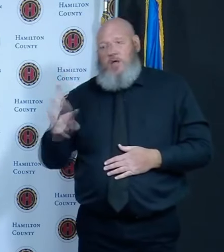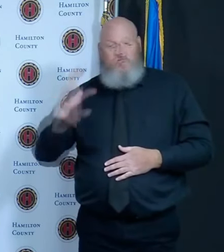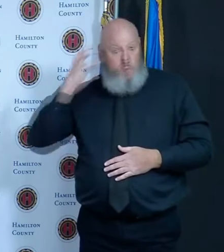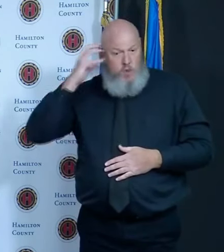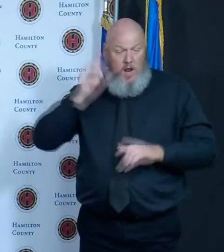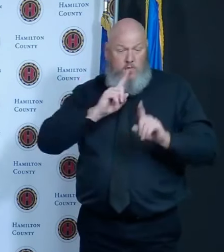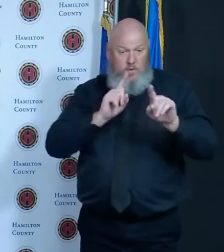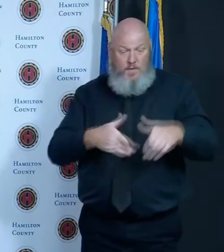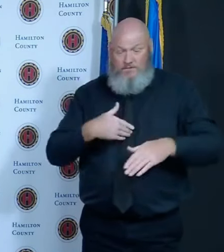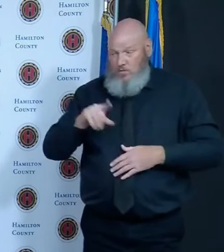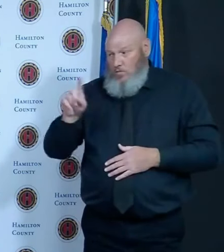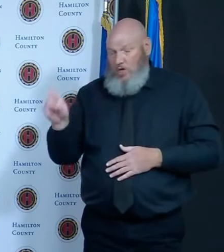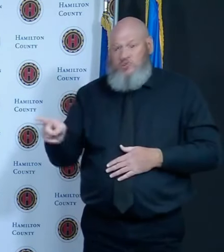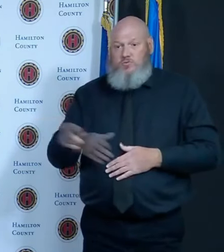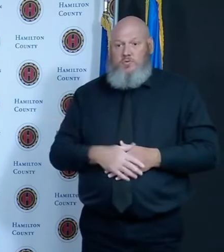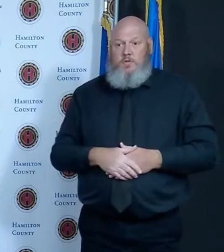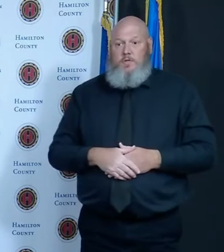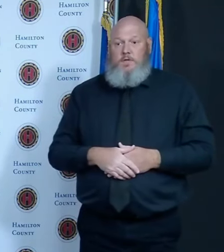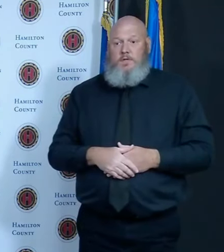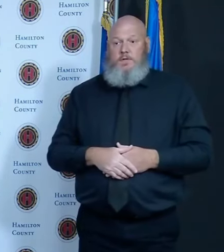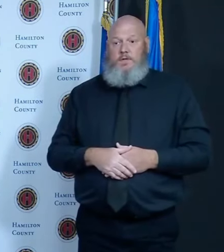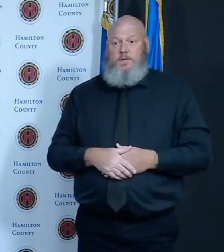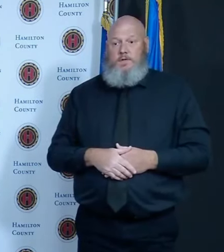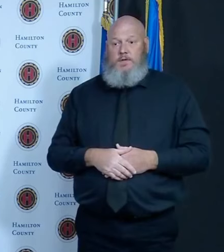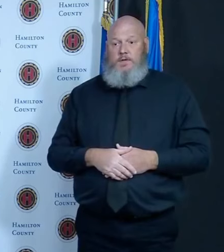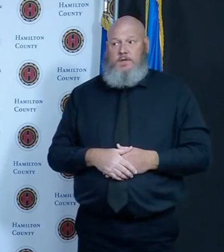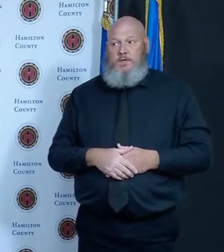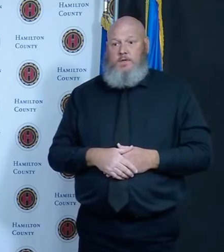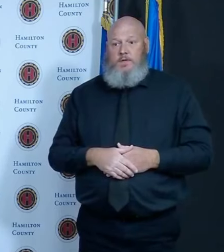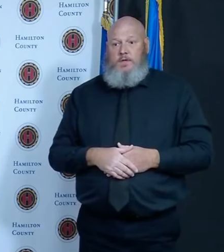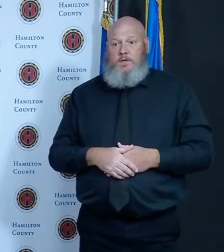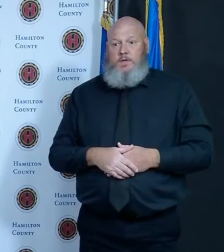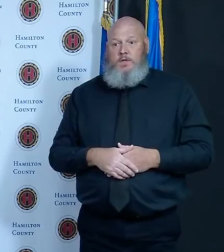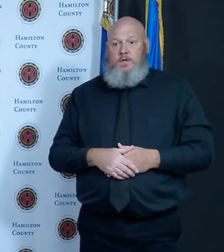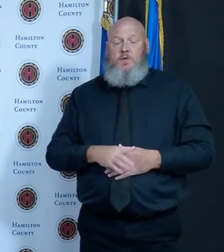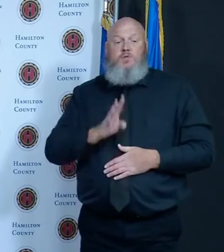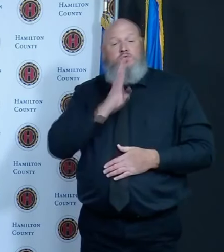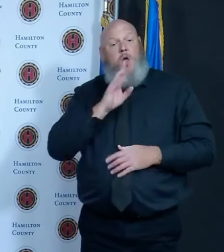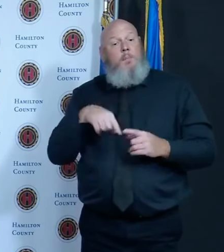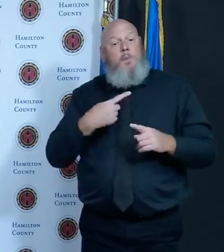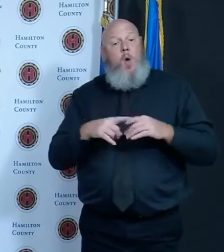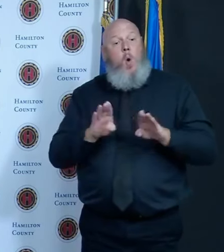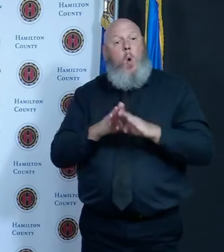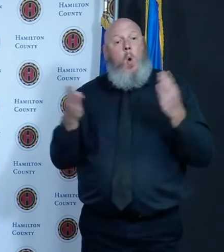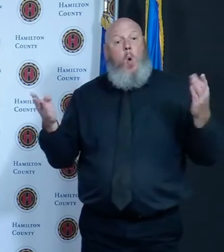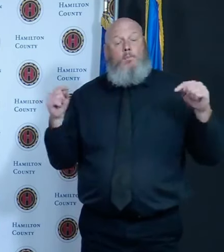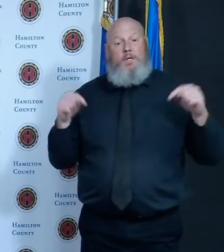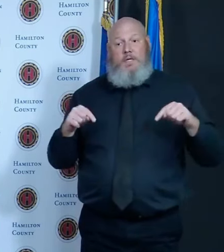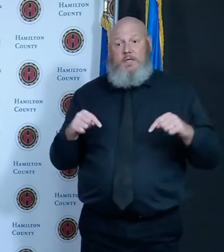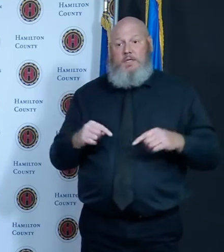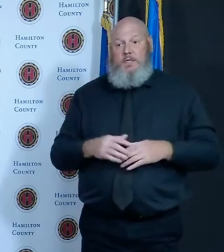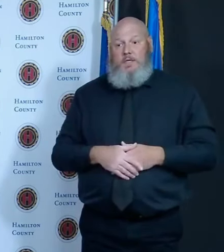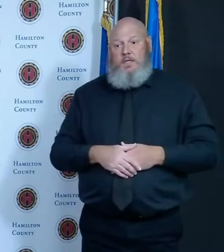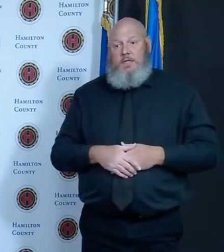want we're talking about the reopening and I've read some places that some business are saying look we've got to get this right the first time because we